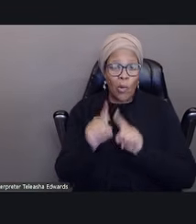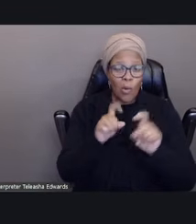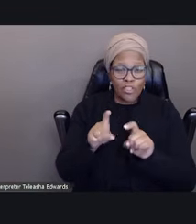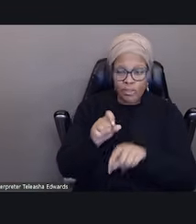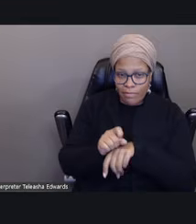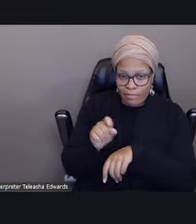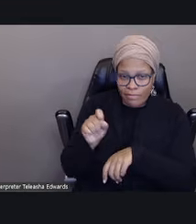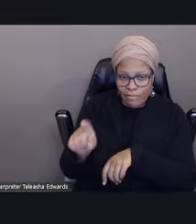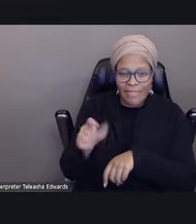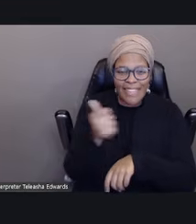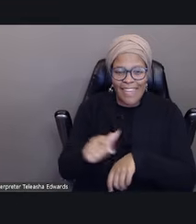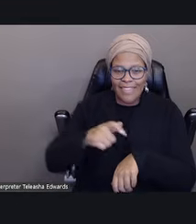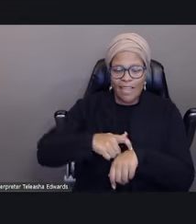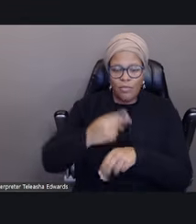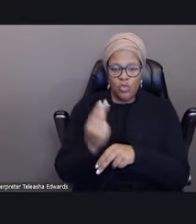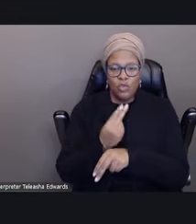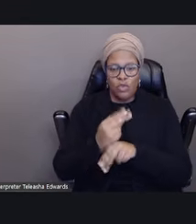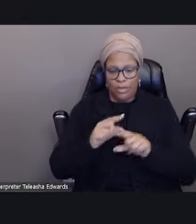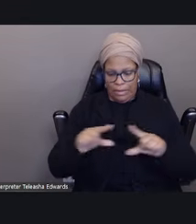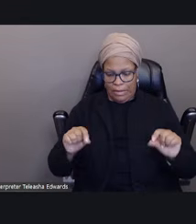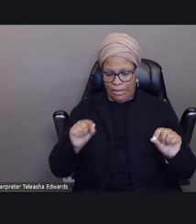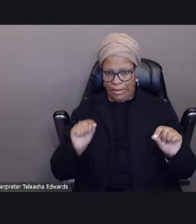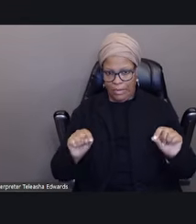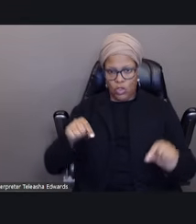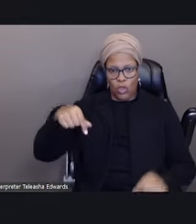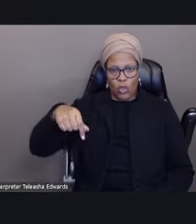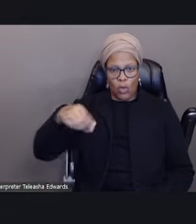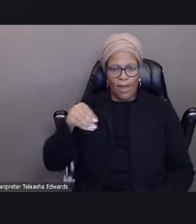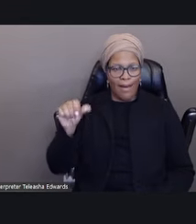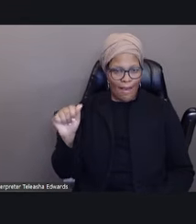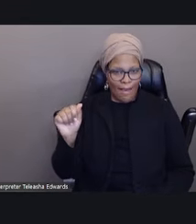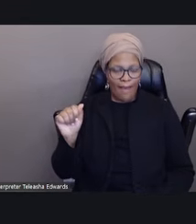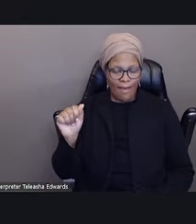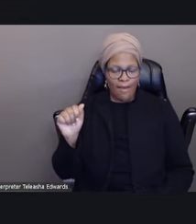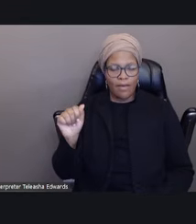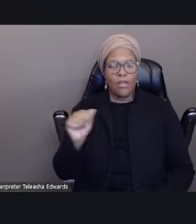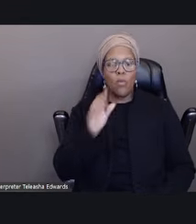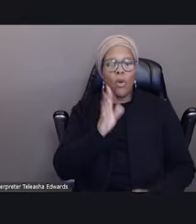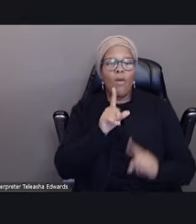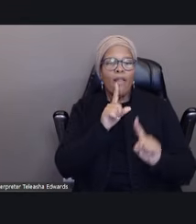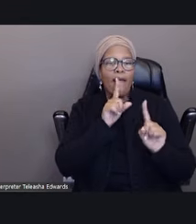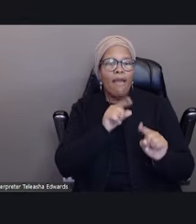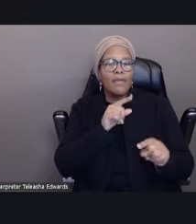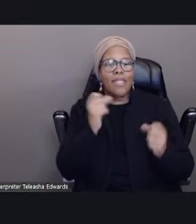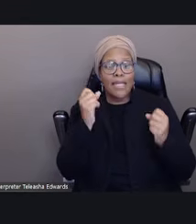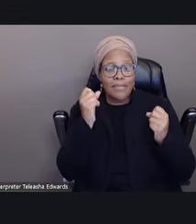the Q&A feature on your control panel. We will answer as many questions as time allows after the